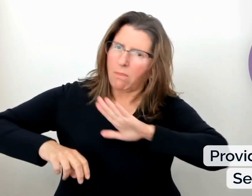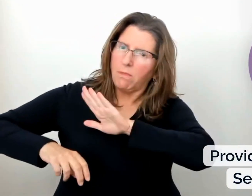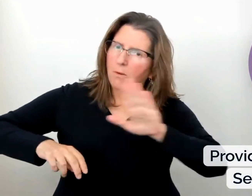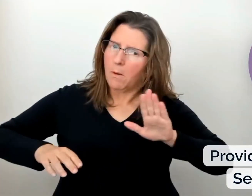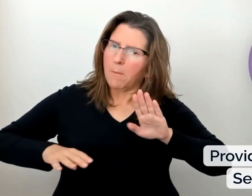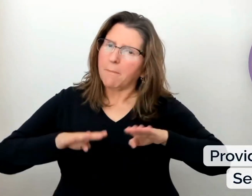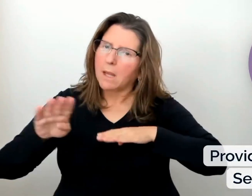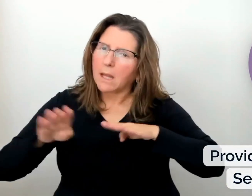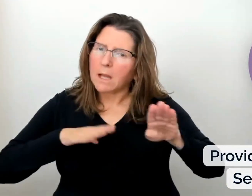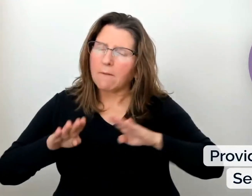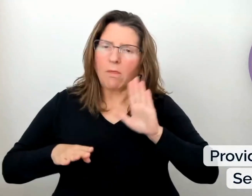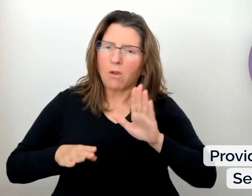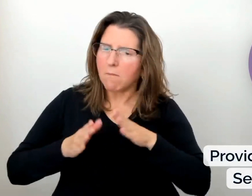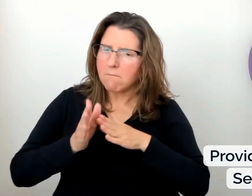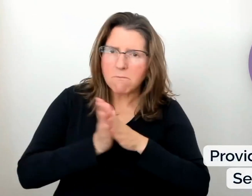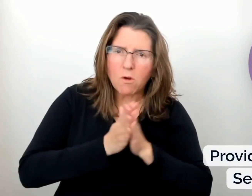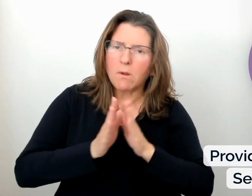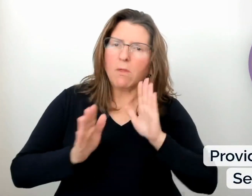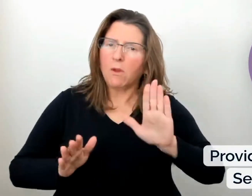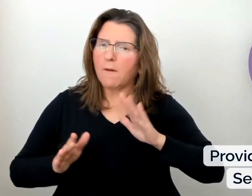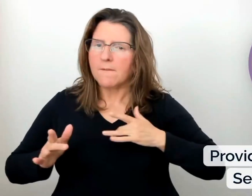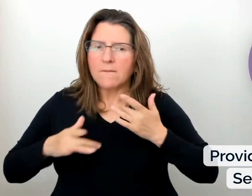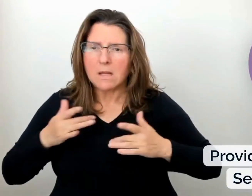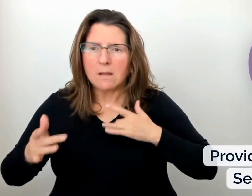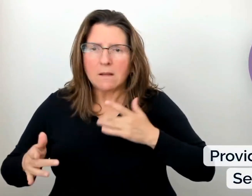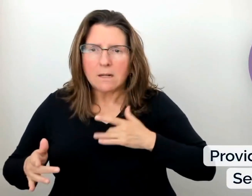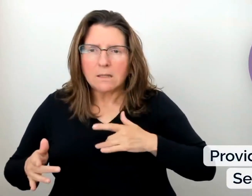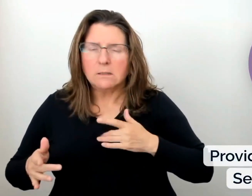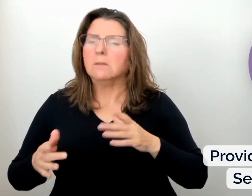Guide them to reflect on their behaviour, motivations, as well as their feelings.